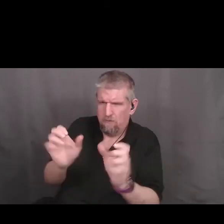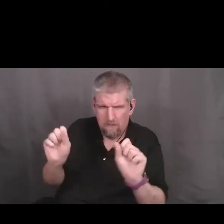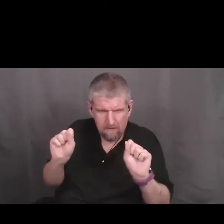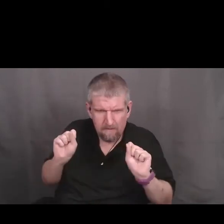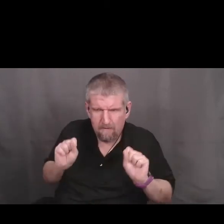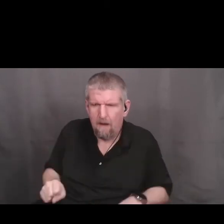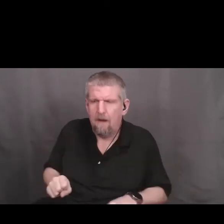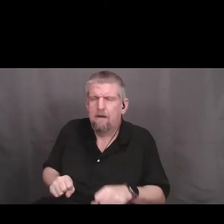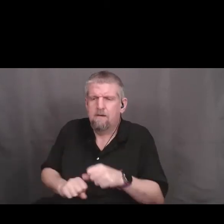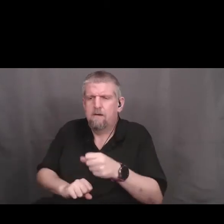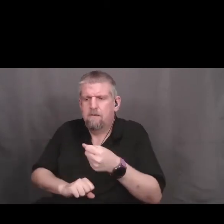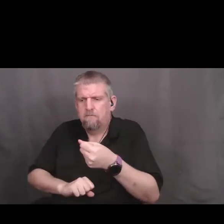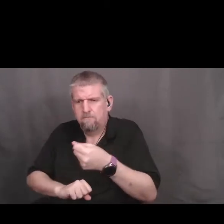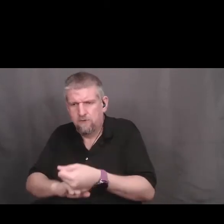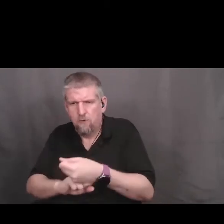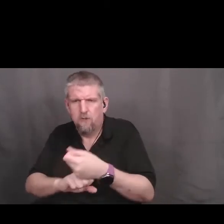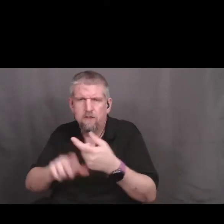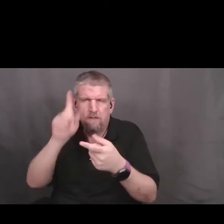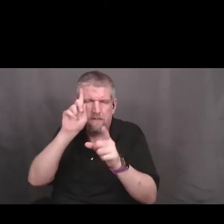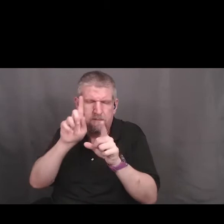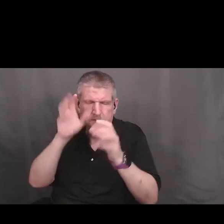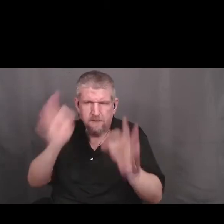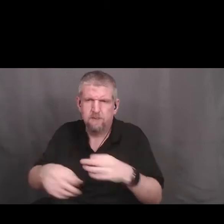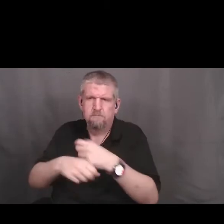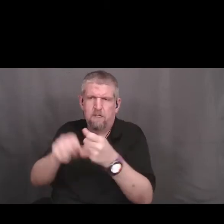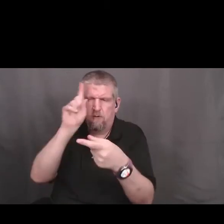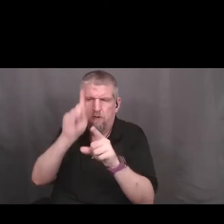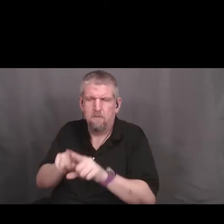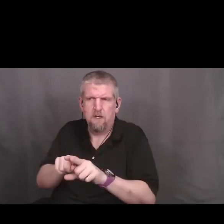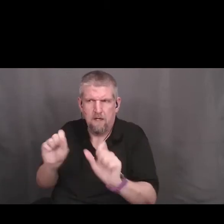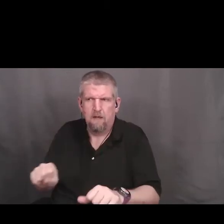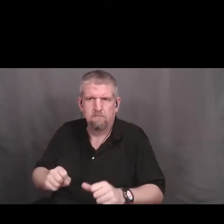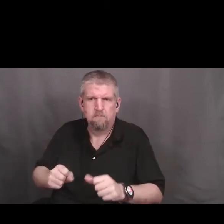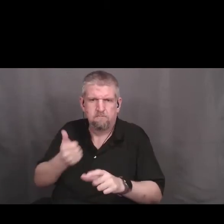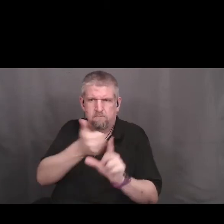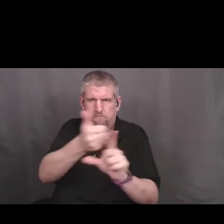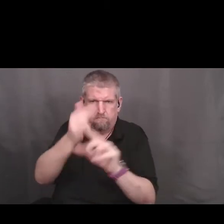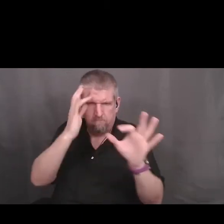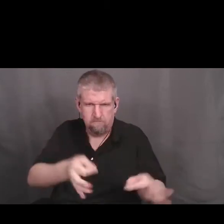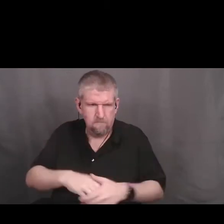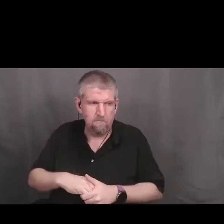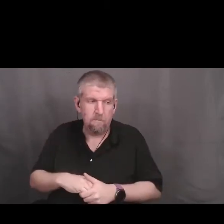with supported decision making agreements. So, this agreement between the student with a disability